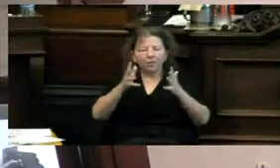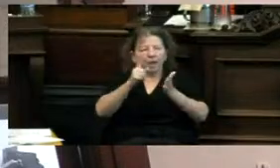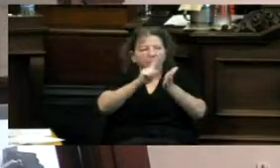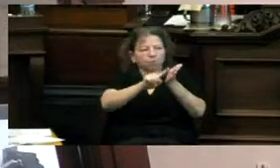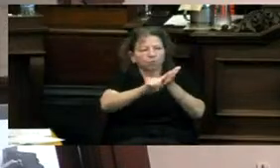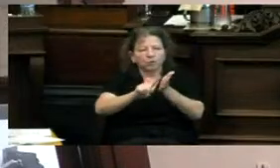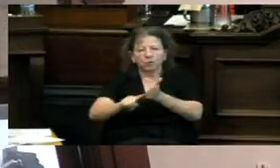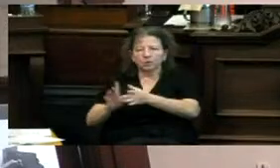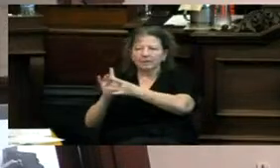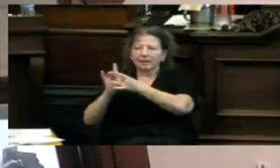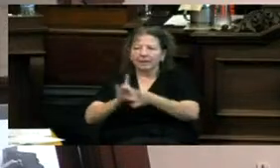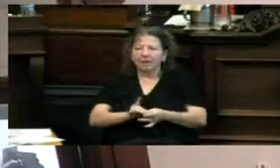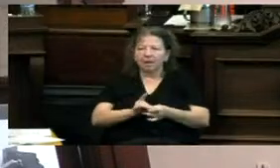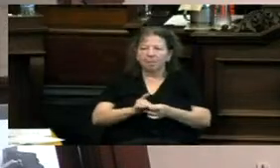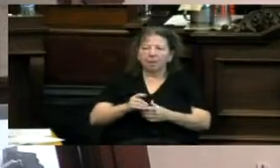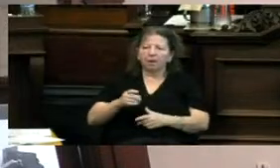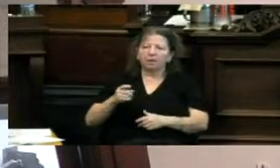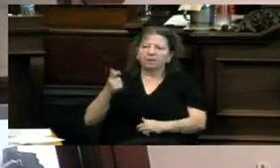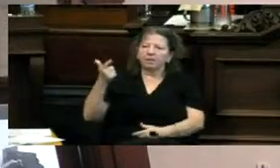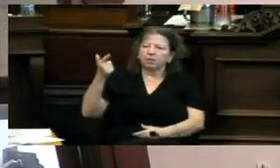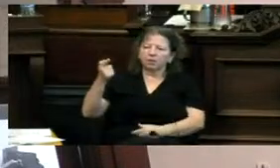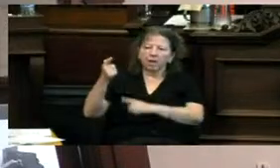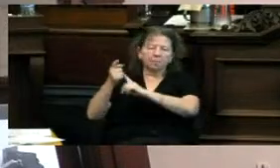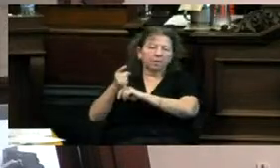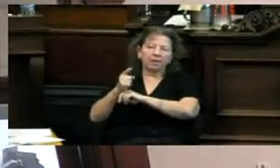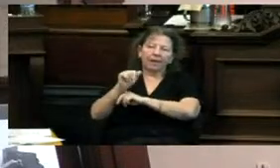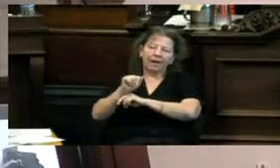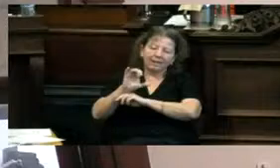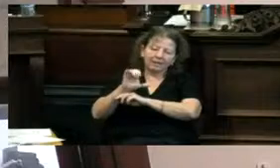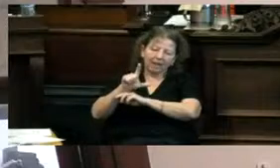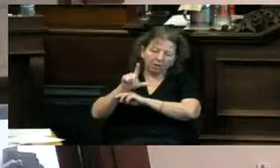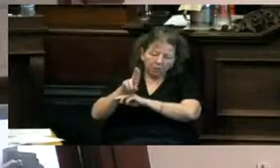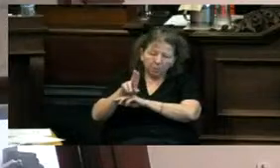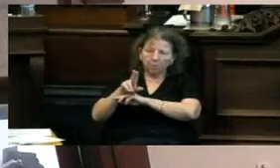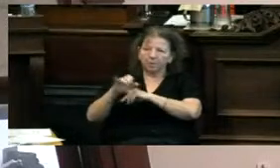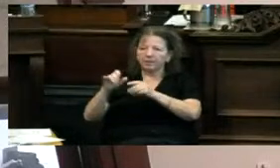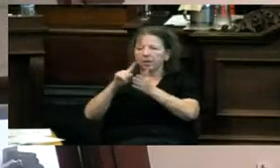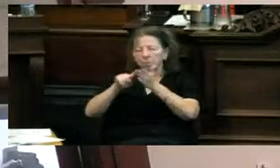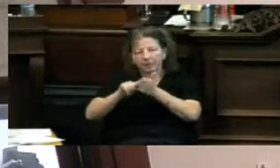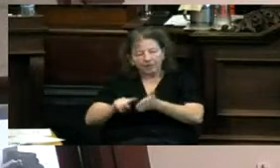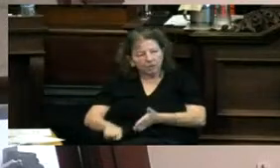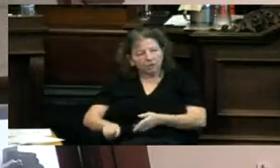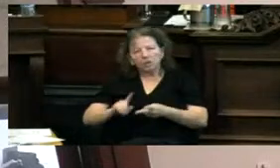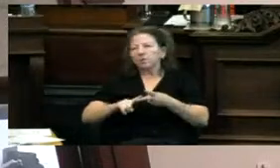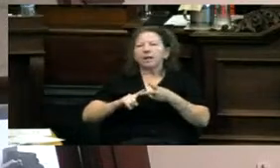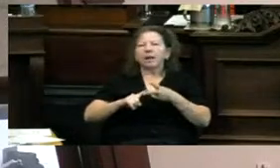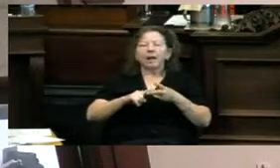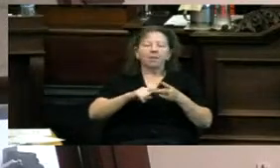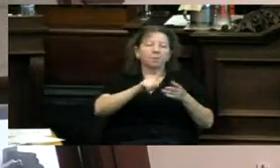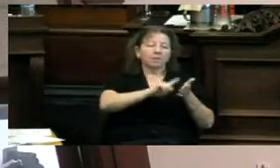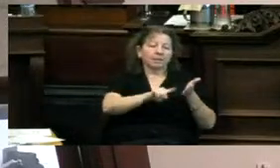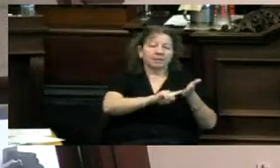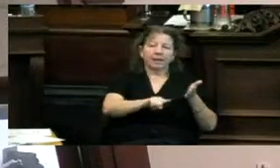member Lupien shared, there have been a lot of studies about ShotSpotter, a lot of work done